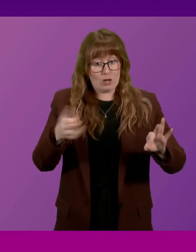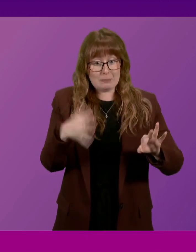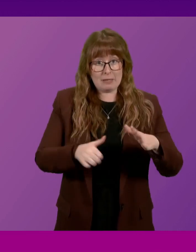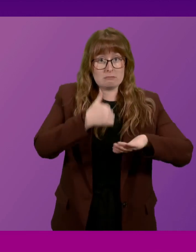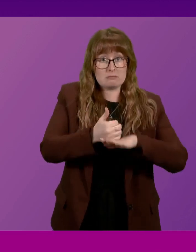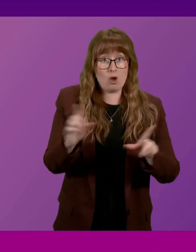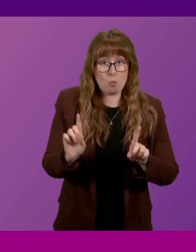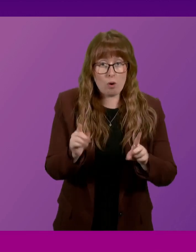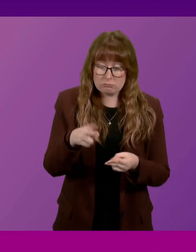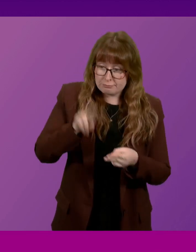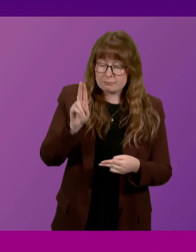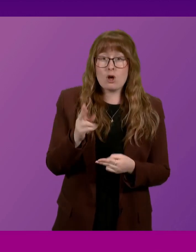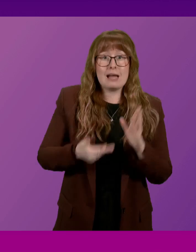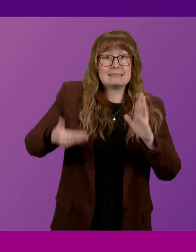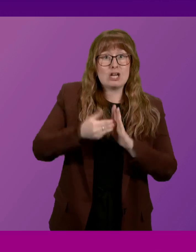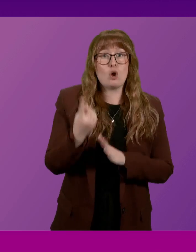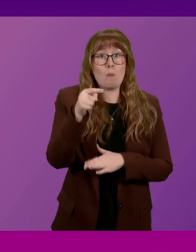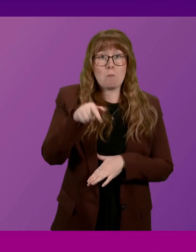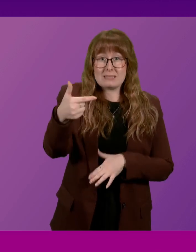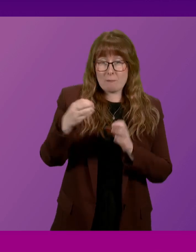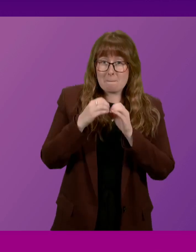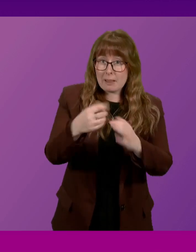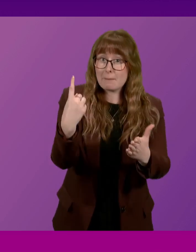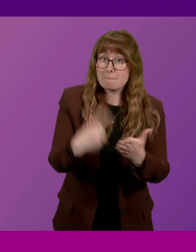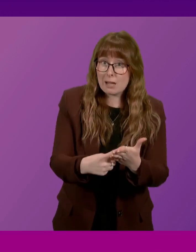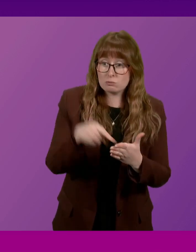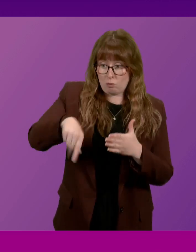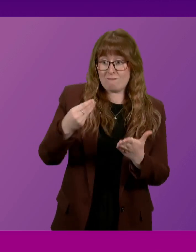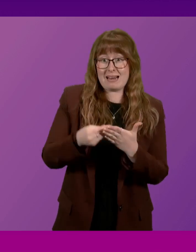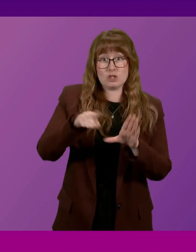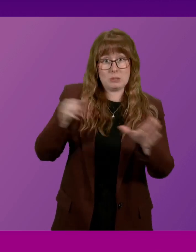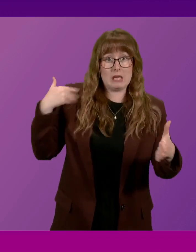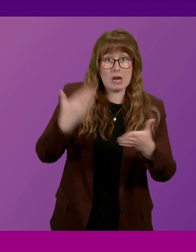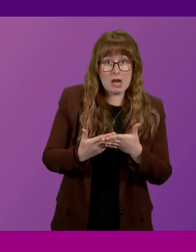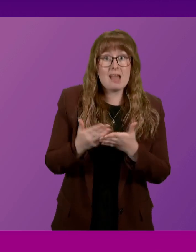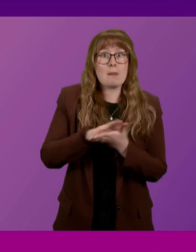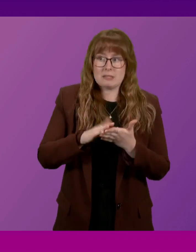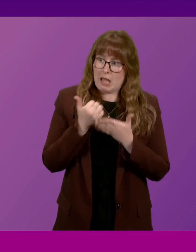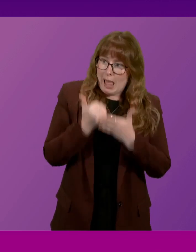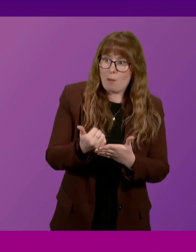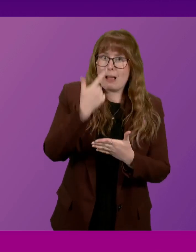to an additional £1.7 billion in this financial year. That will help to pay for the best cost